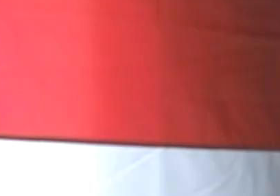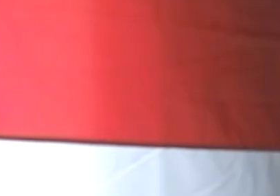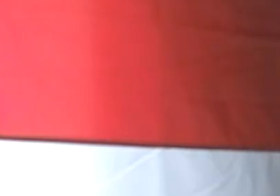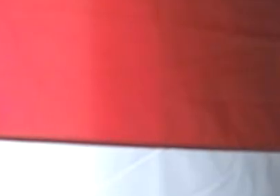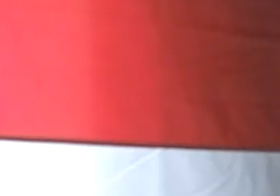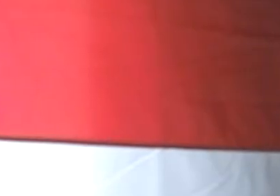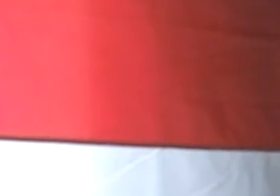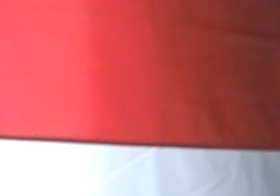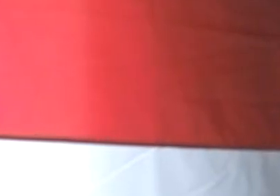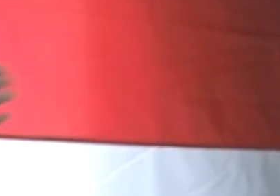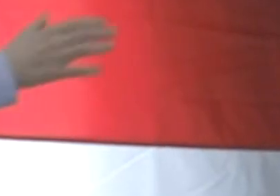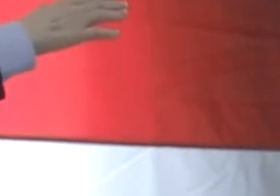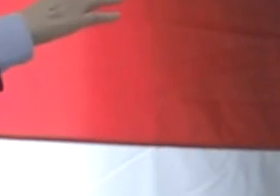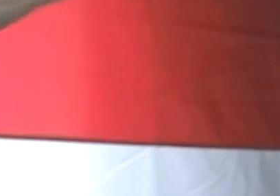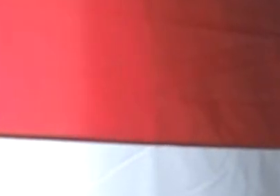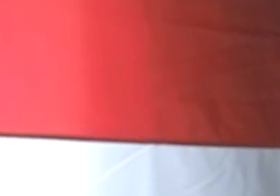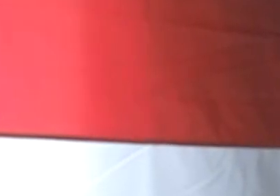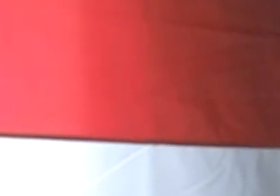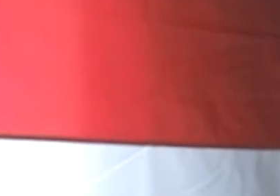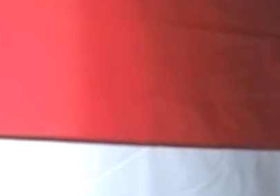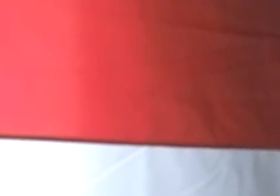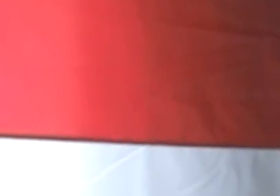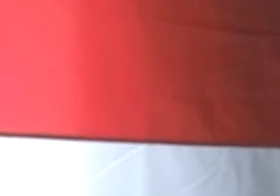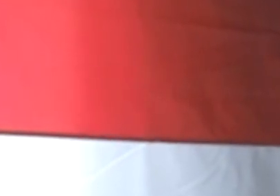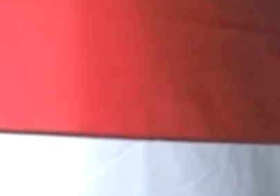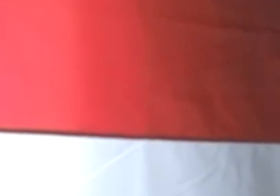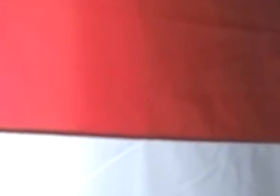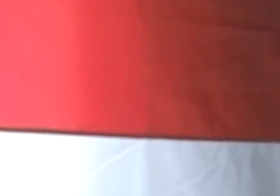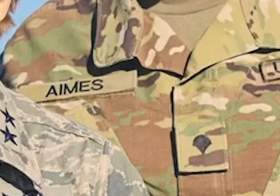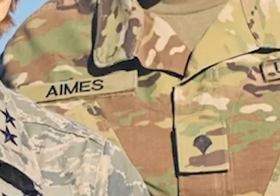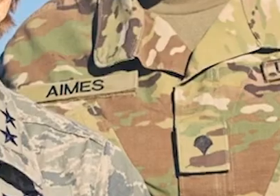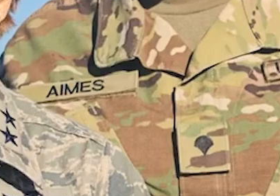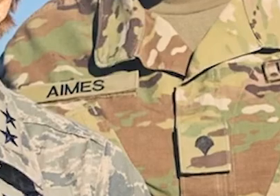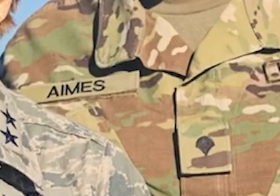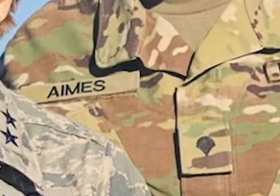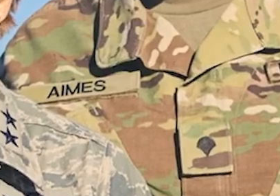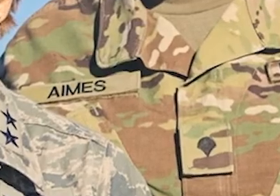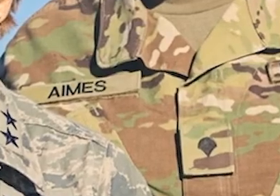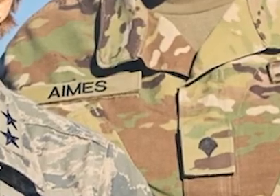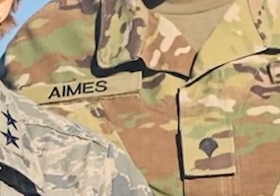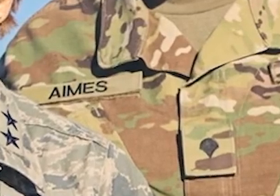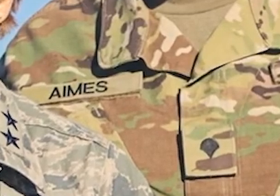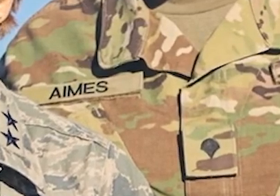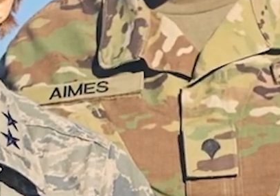leave behind that many of you left behind. And Delaware National Guard would not miss a beat,